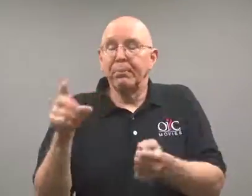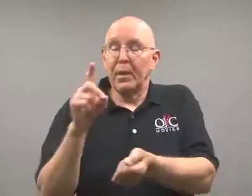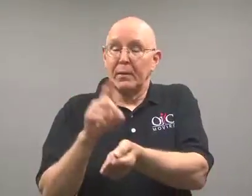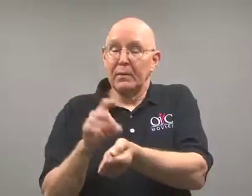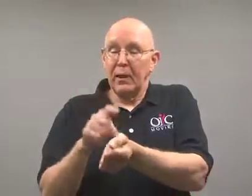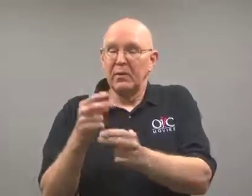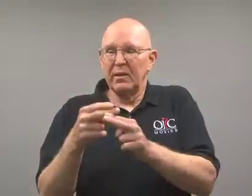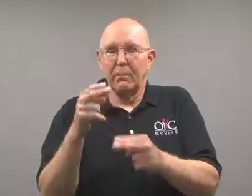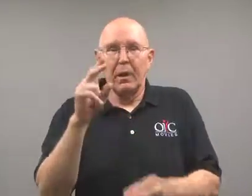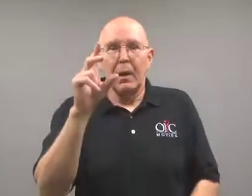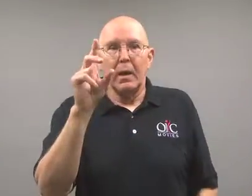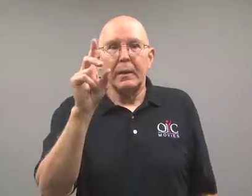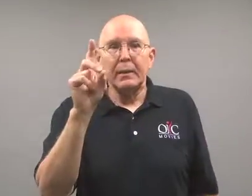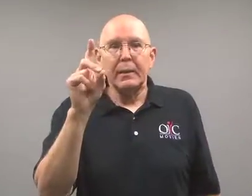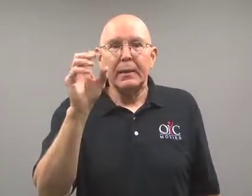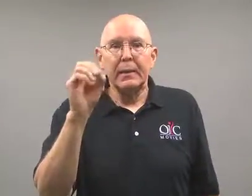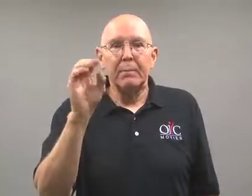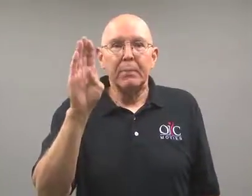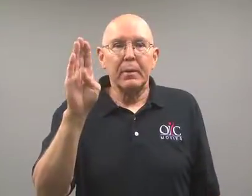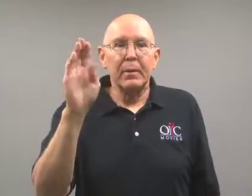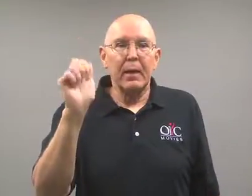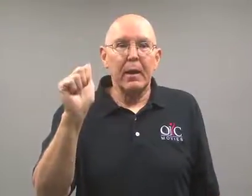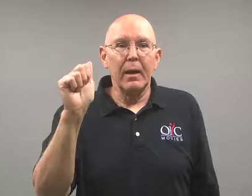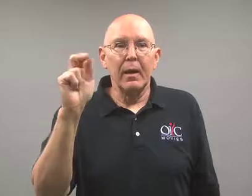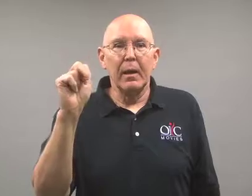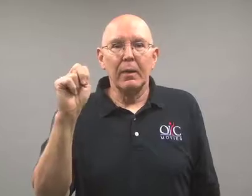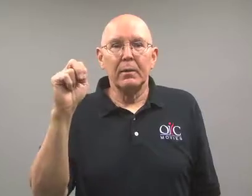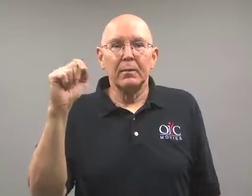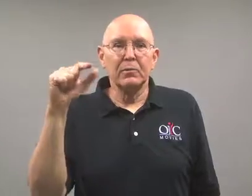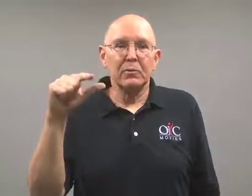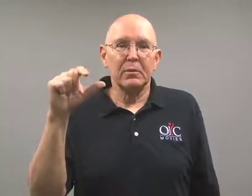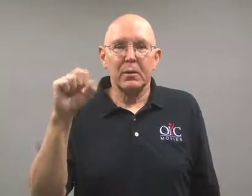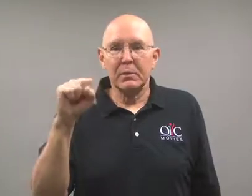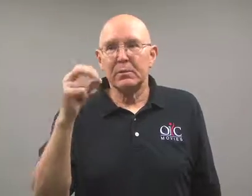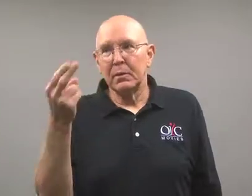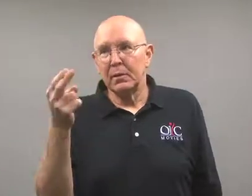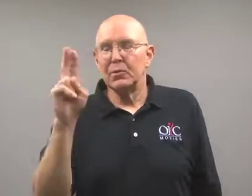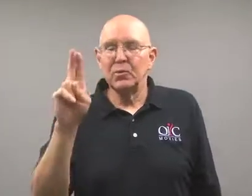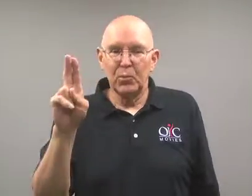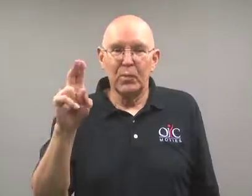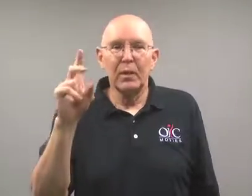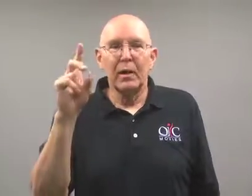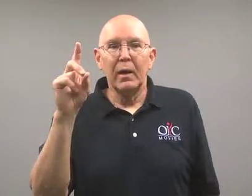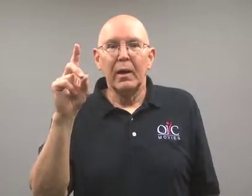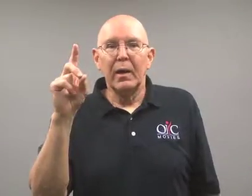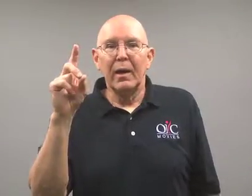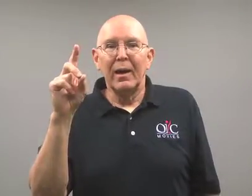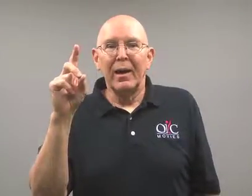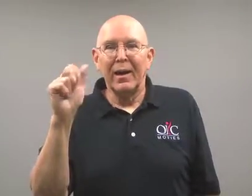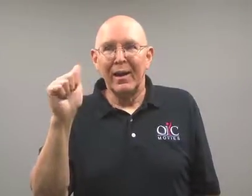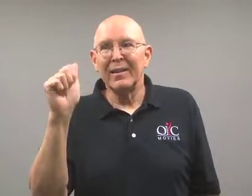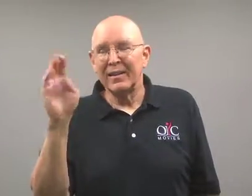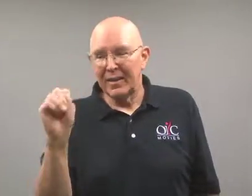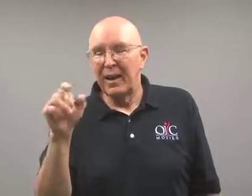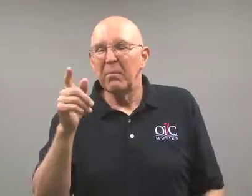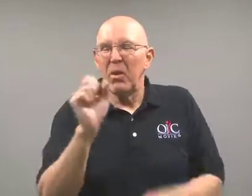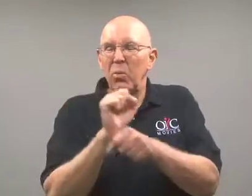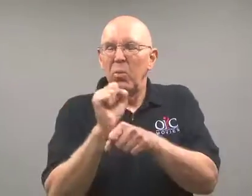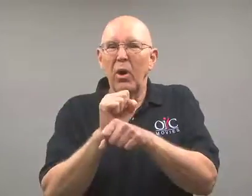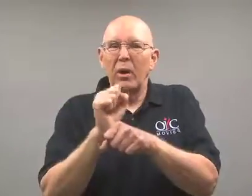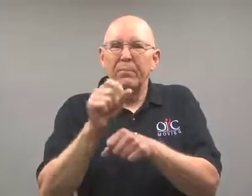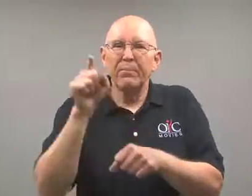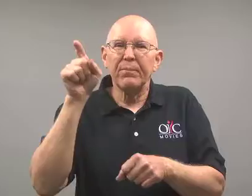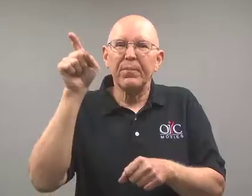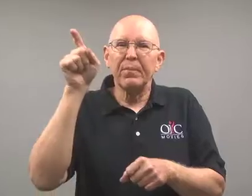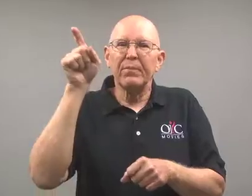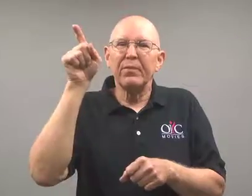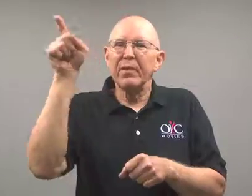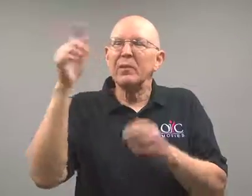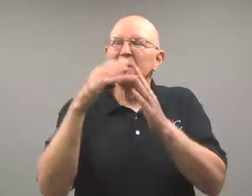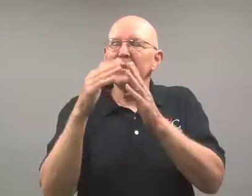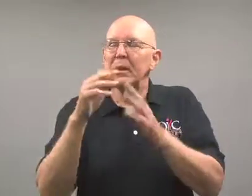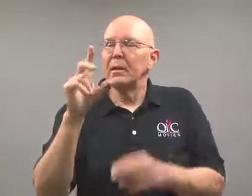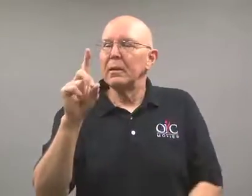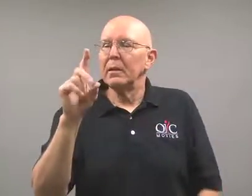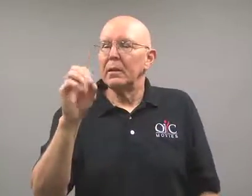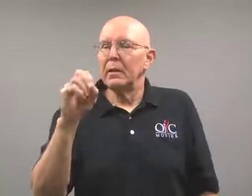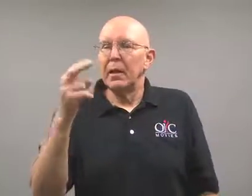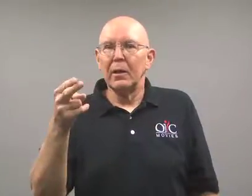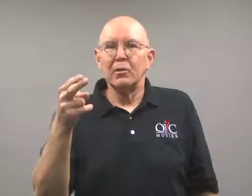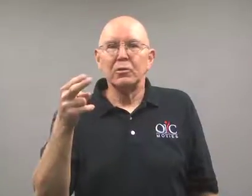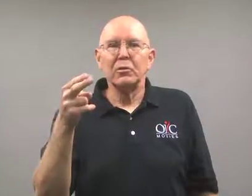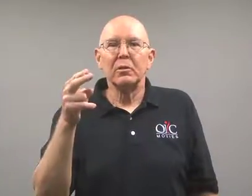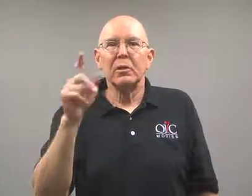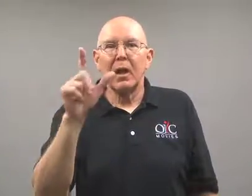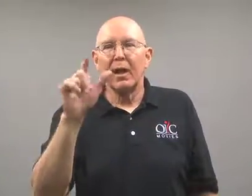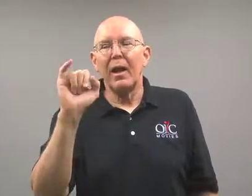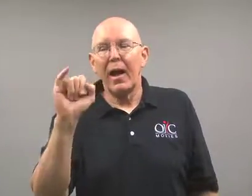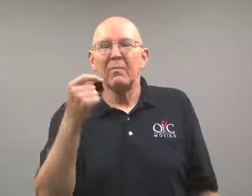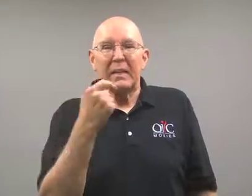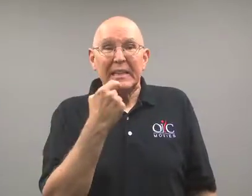Dr. Debangshu Dam works in Delhi.